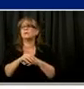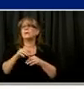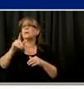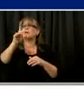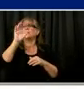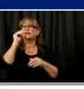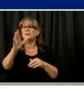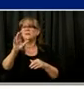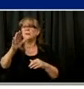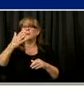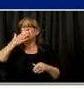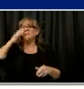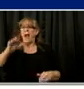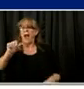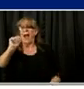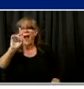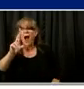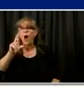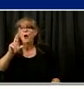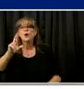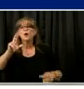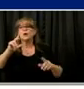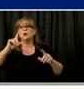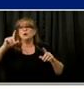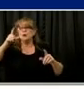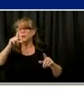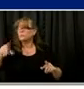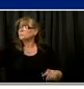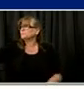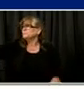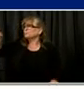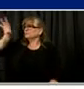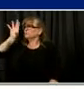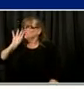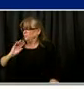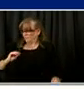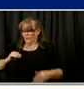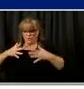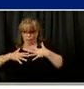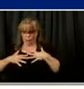covid-like symptoms where you might develop a cough or respiratory difficulty so if you